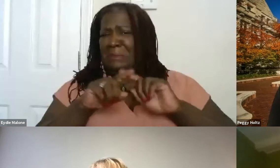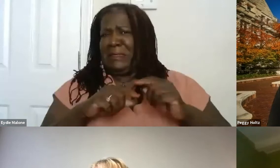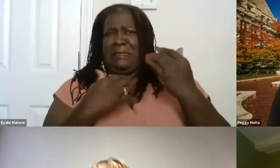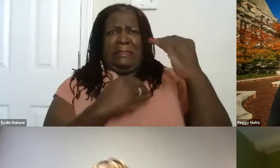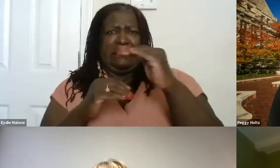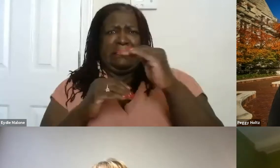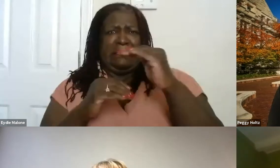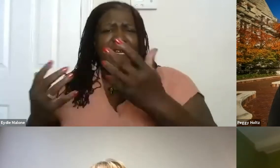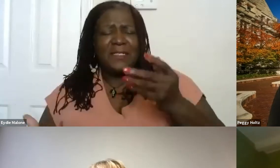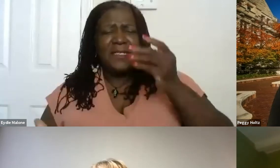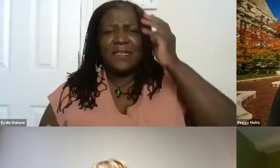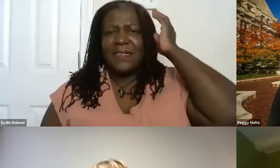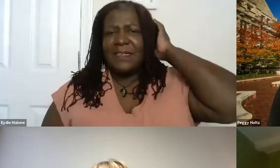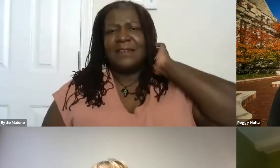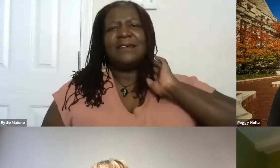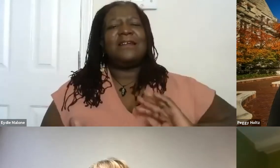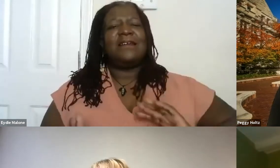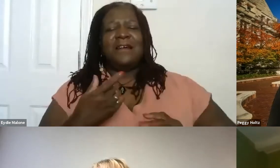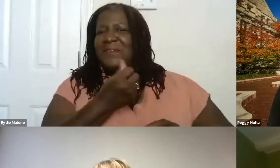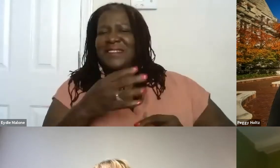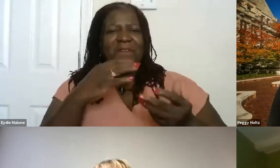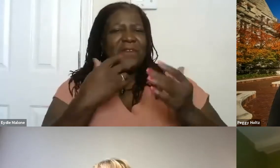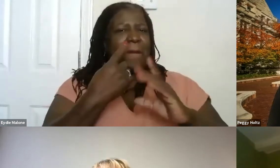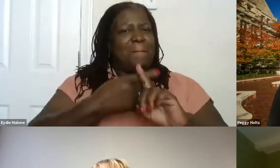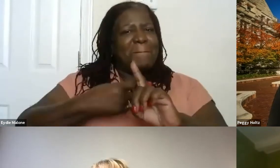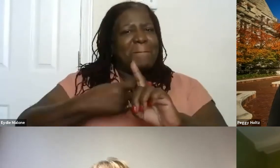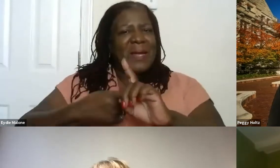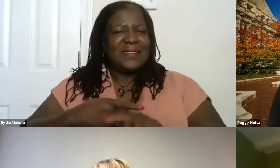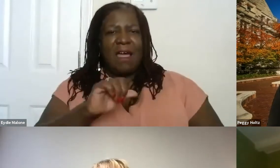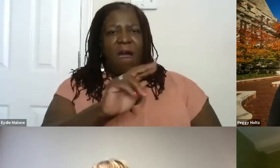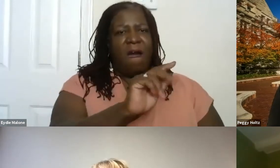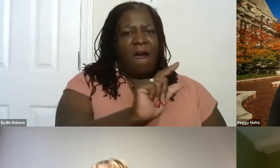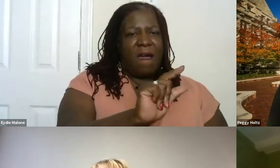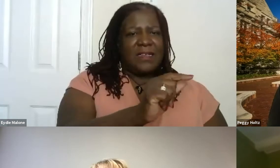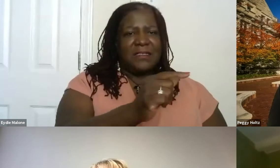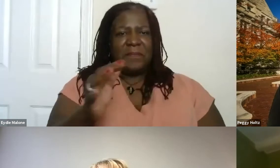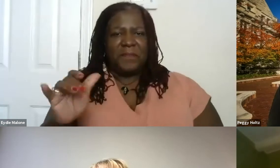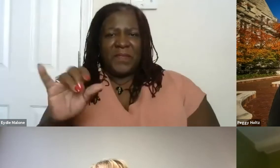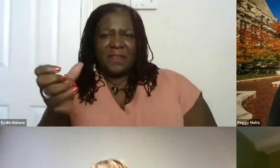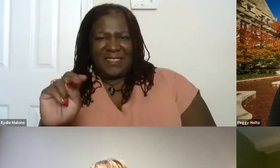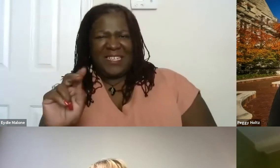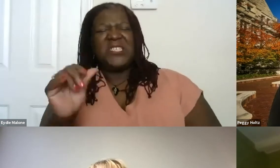you know, for months and months, August to January, she needed to be at school. And they